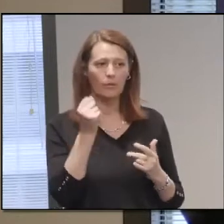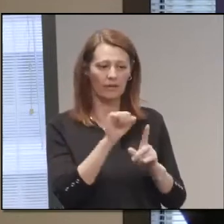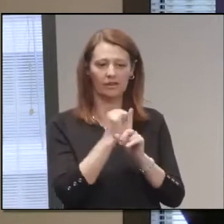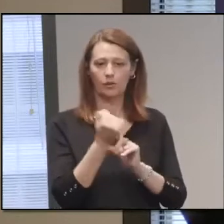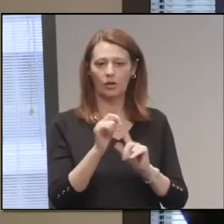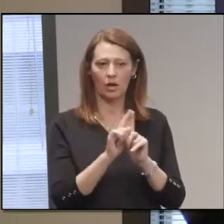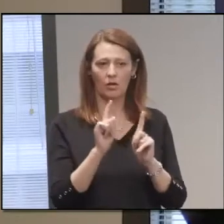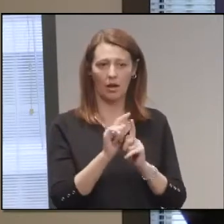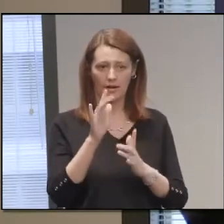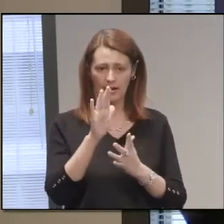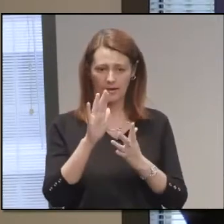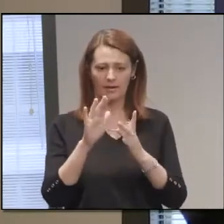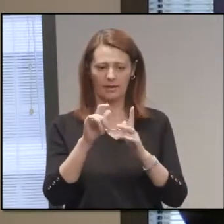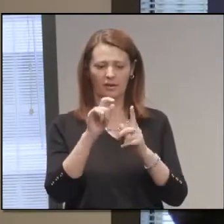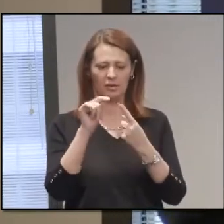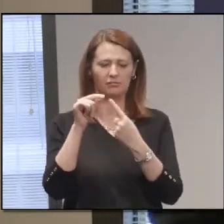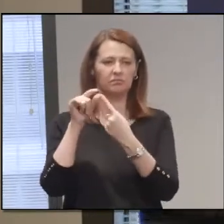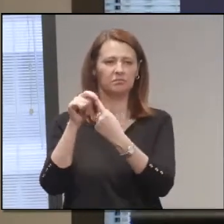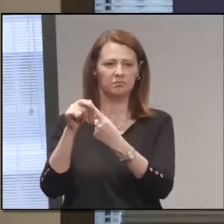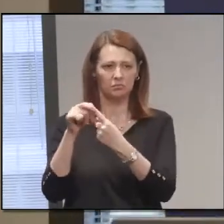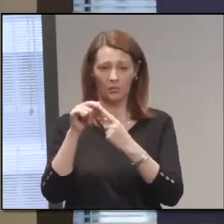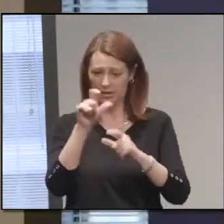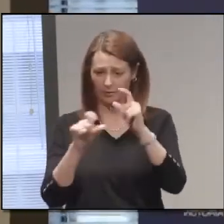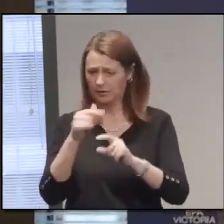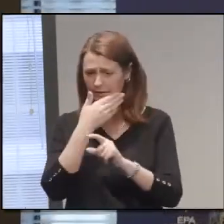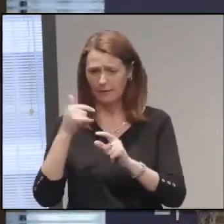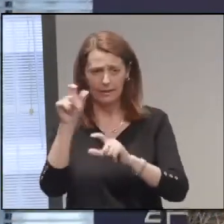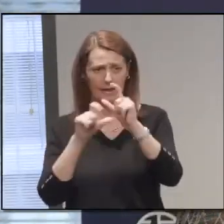our per and polyfluoroalkylated substances, they are lovely chemicals because they're